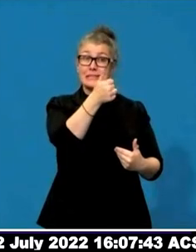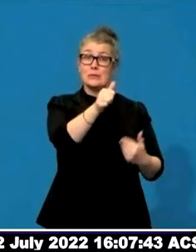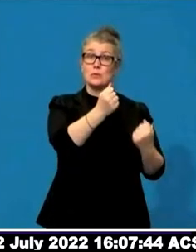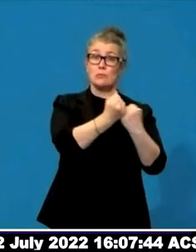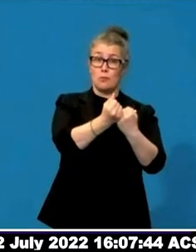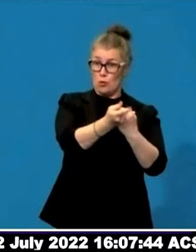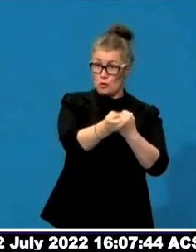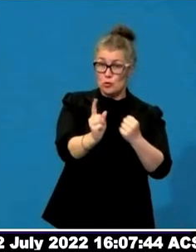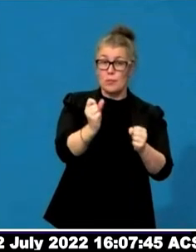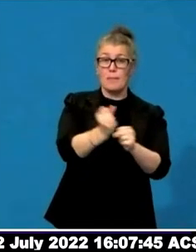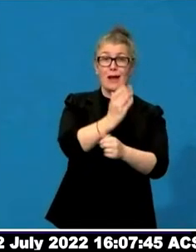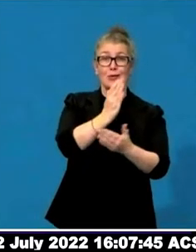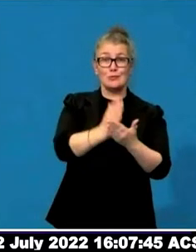to support Boyzie?